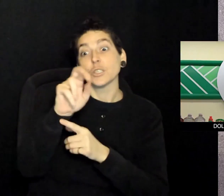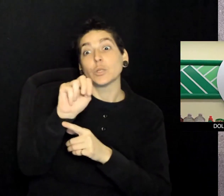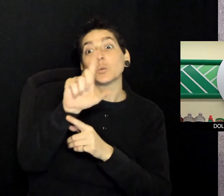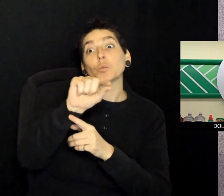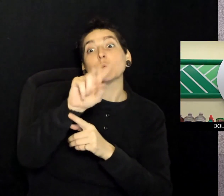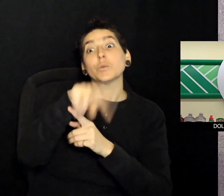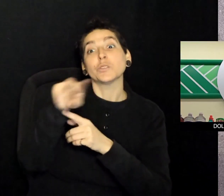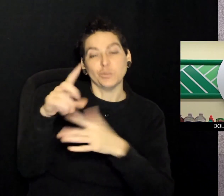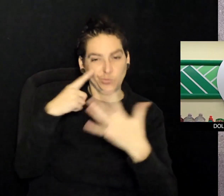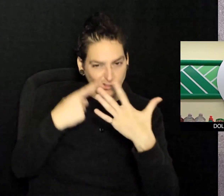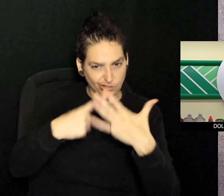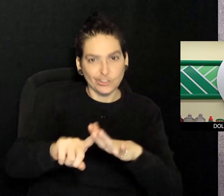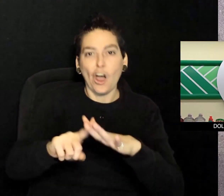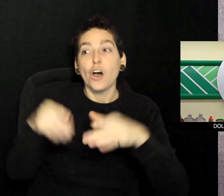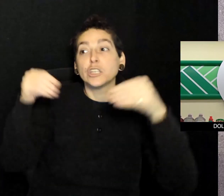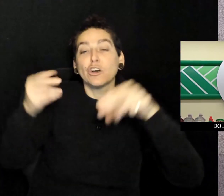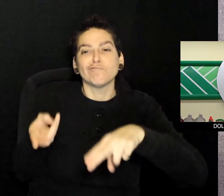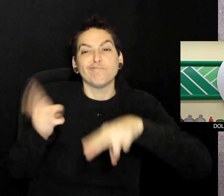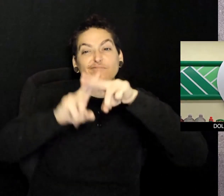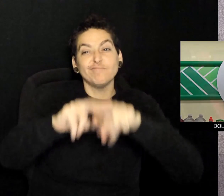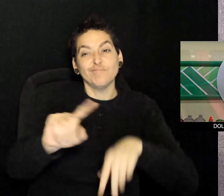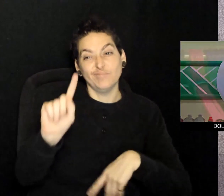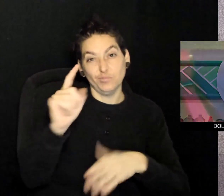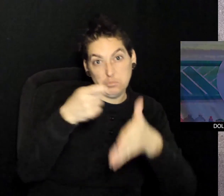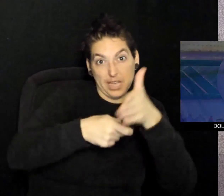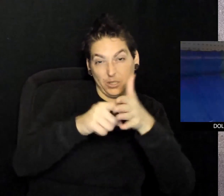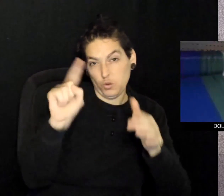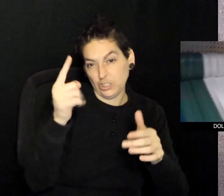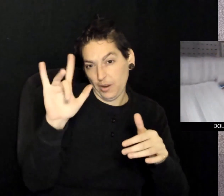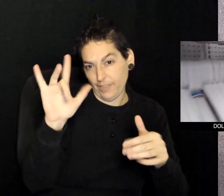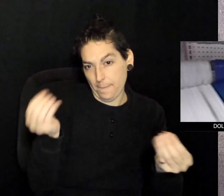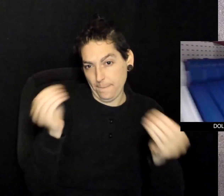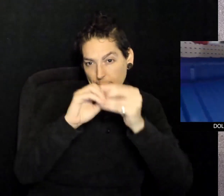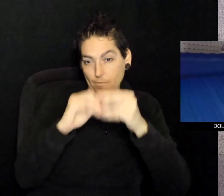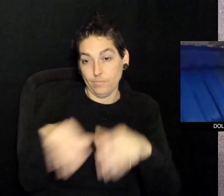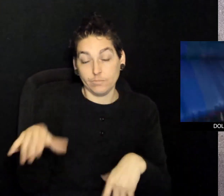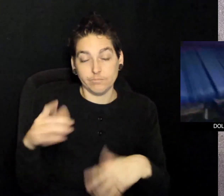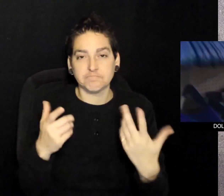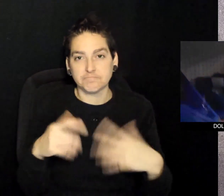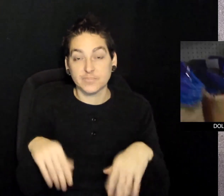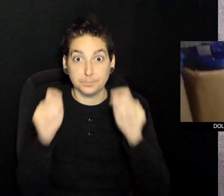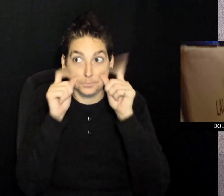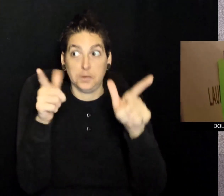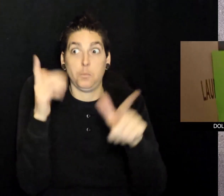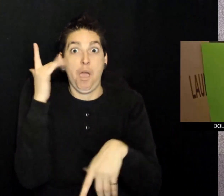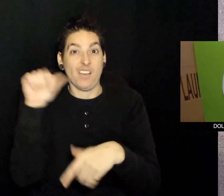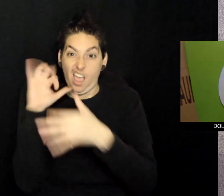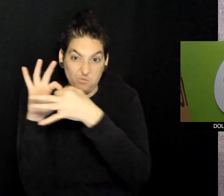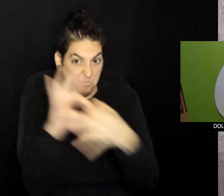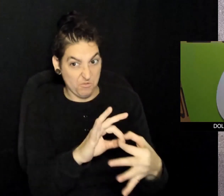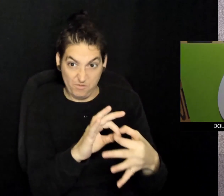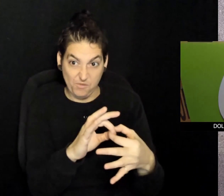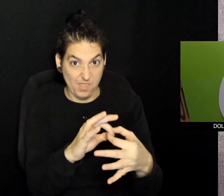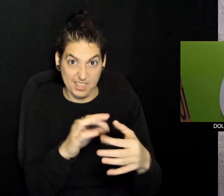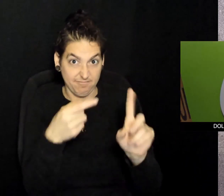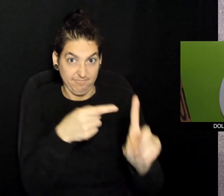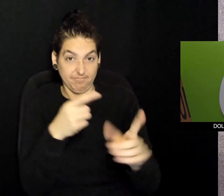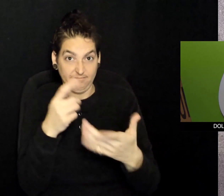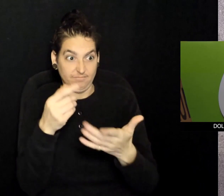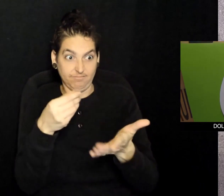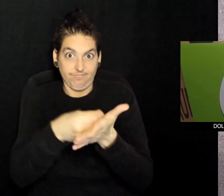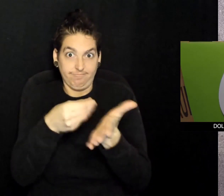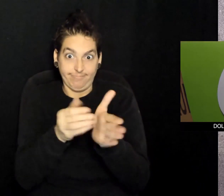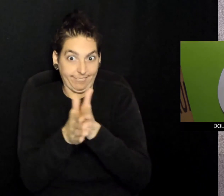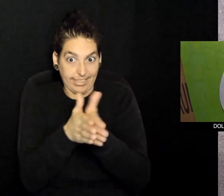but sorry bargain shoppers we hate to tell you those days are now over starting in January 2022